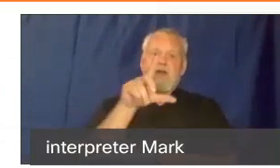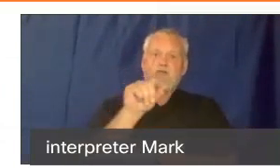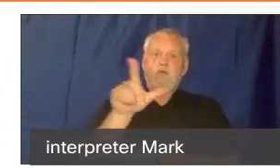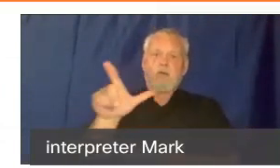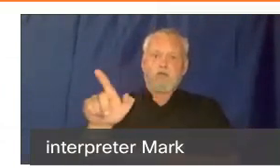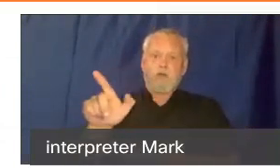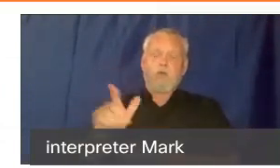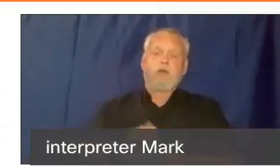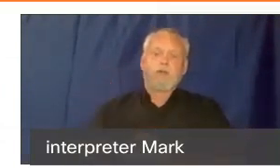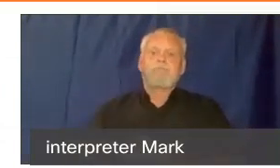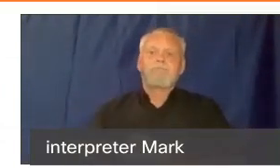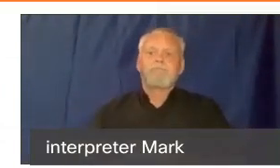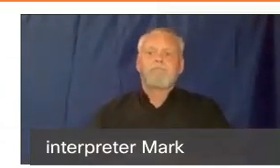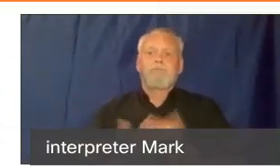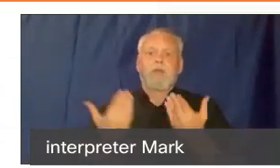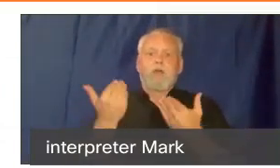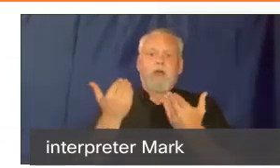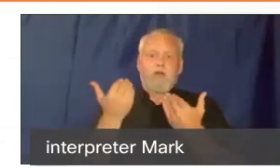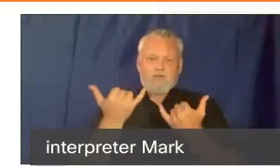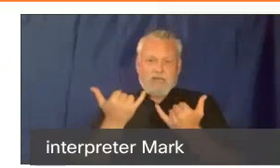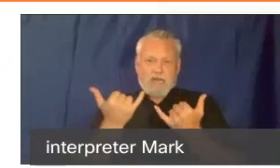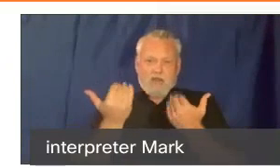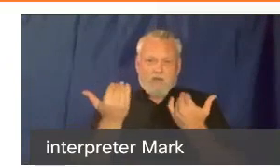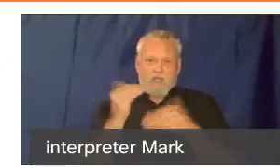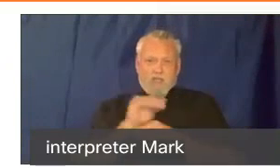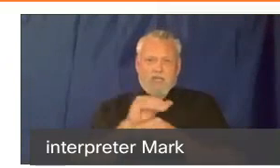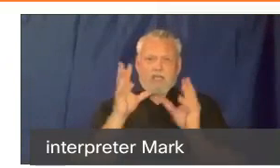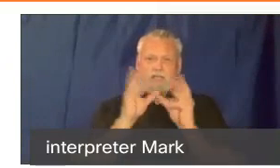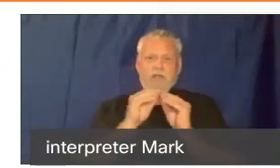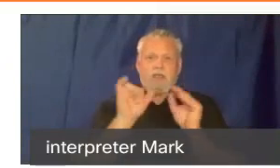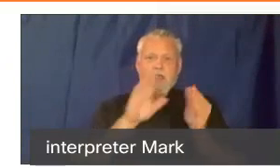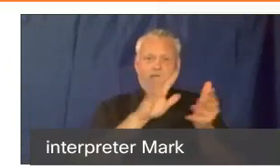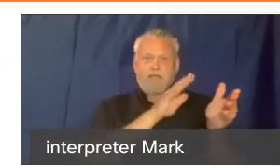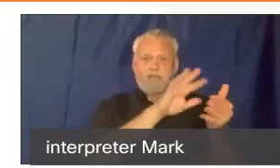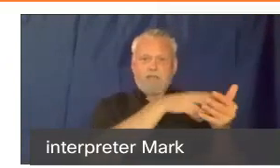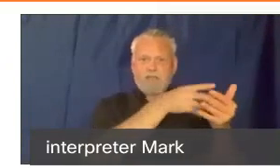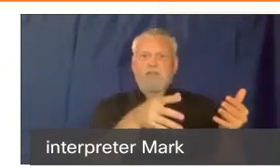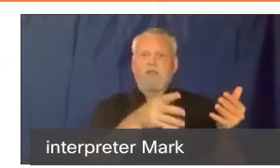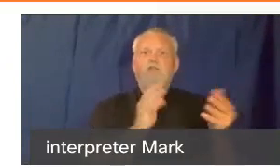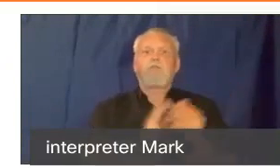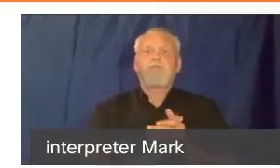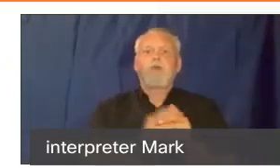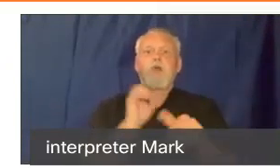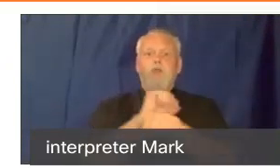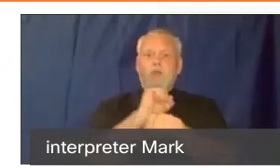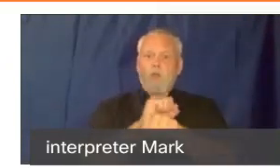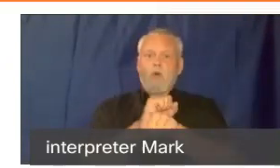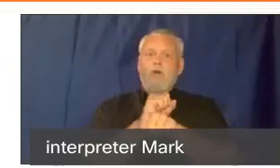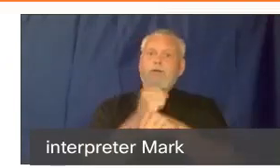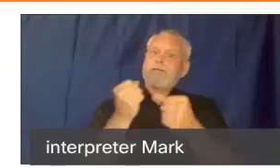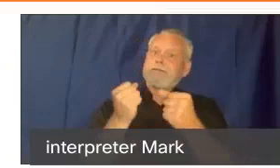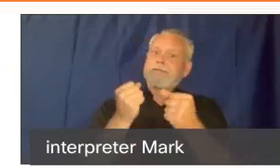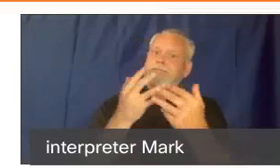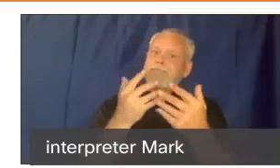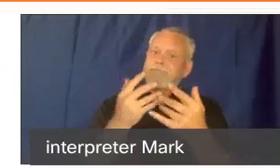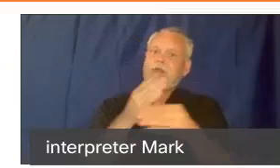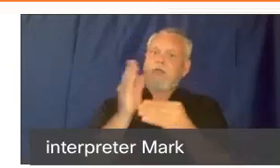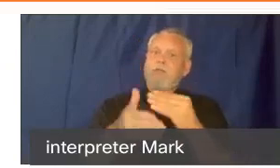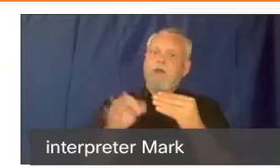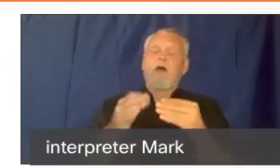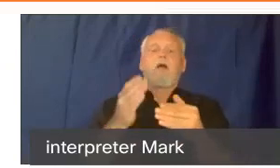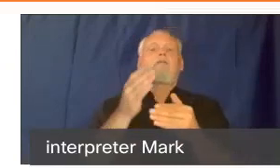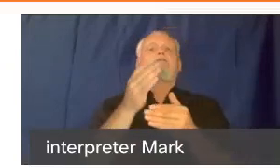So, as of tonight's meeting that, that is the schedule, and the, the work is is pending upon the completion of some pepco work in the area.